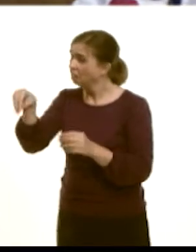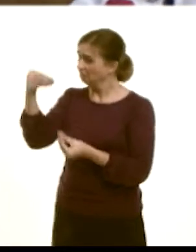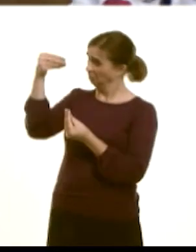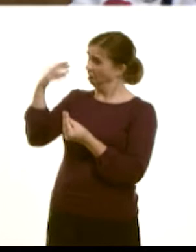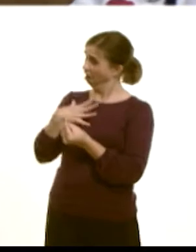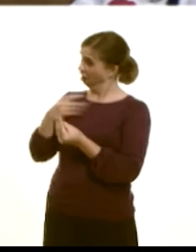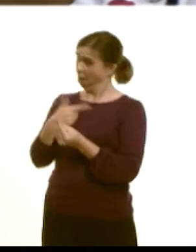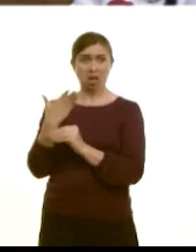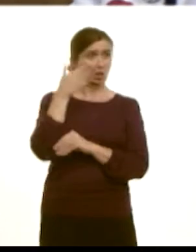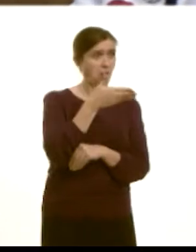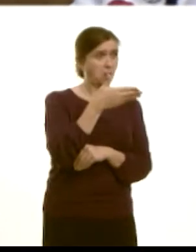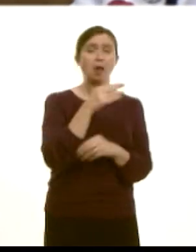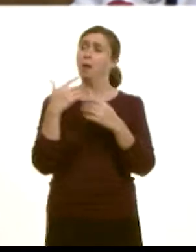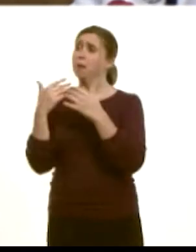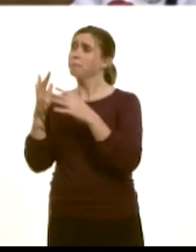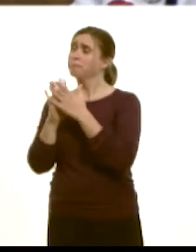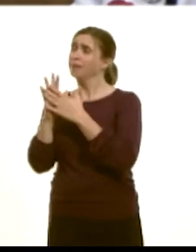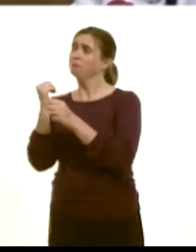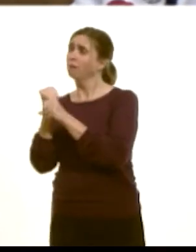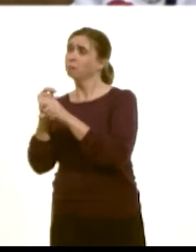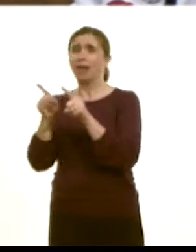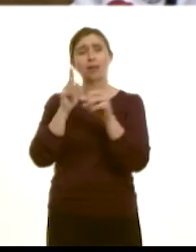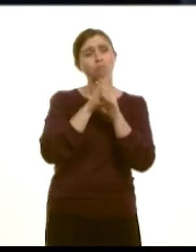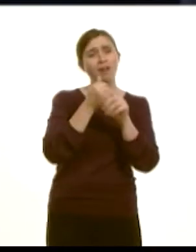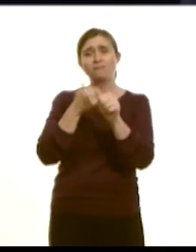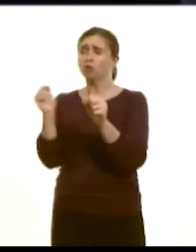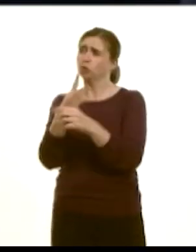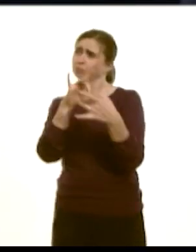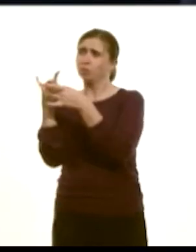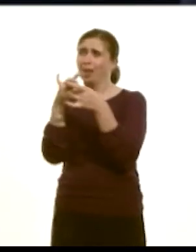or private, should work together to maximise benefit for the local community.